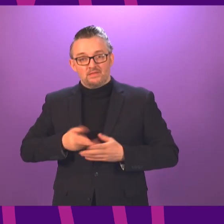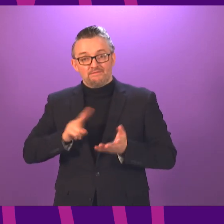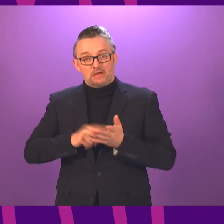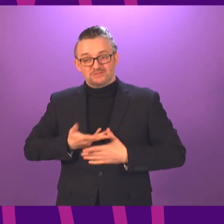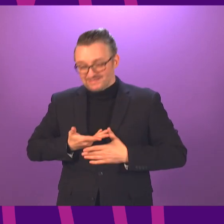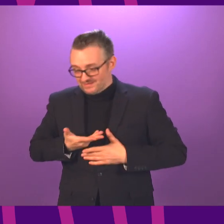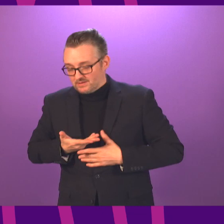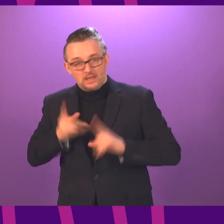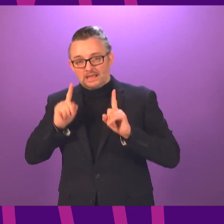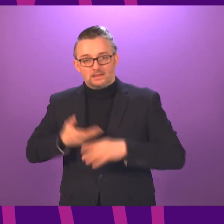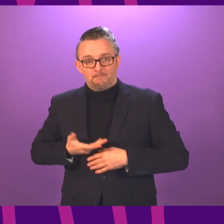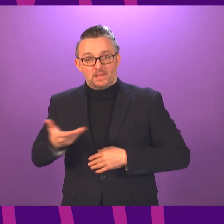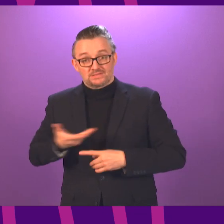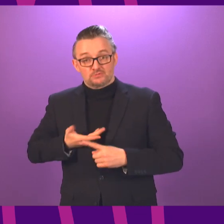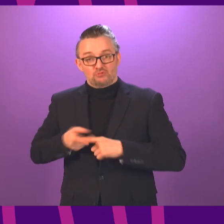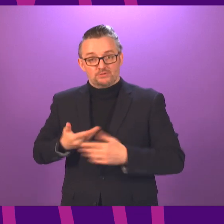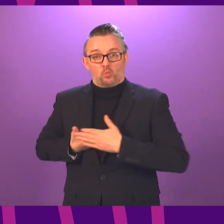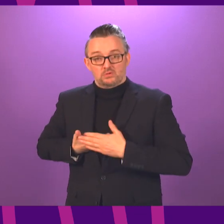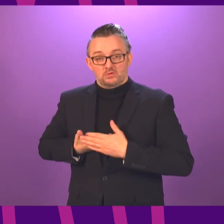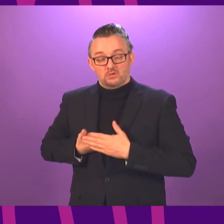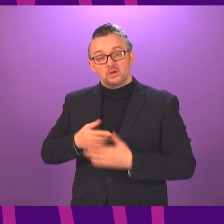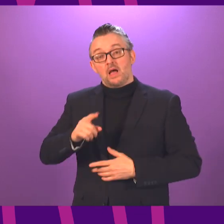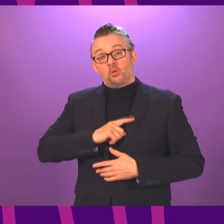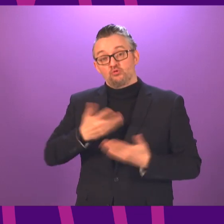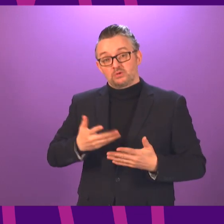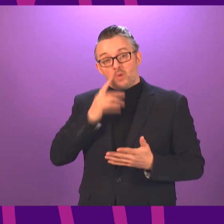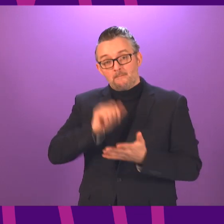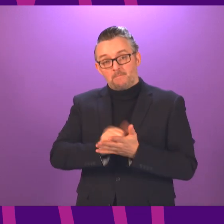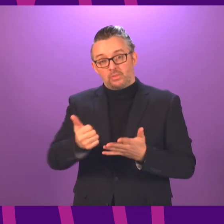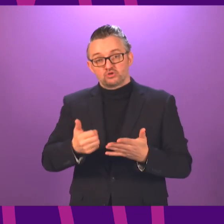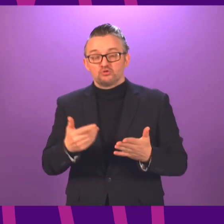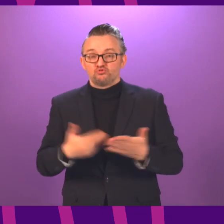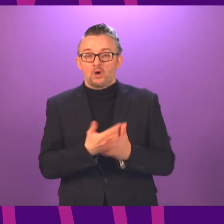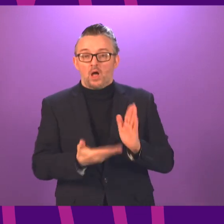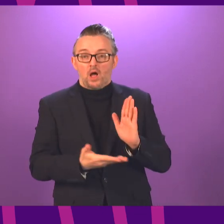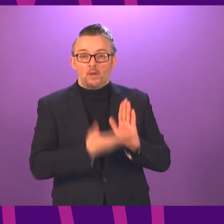That is the context in which we are today publishing the updated strategic framework.